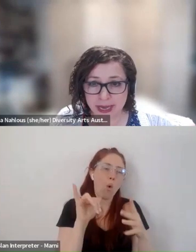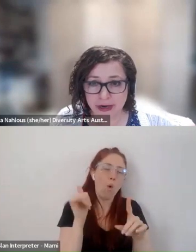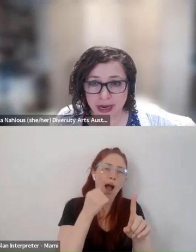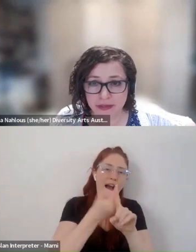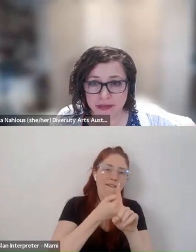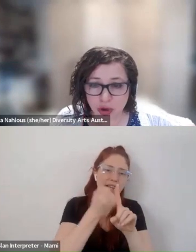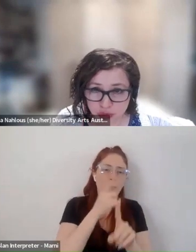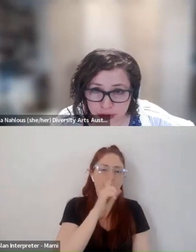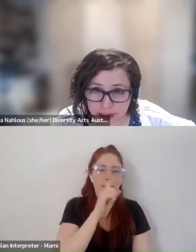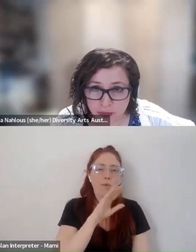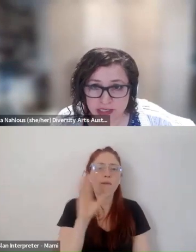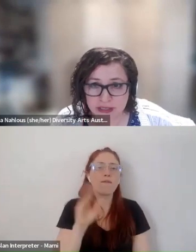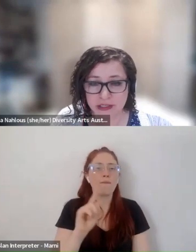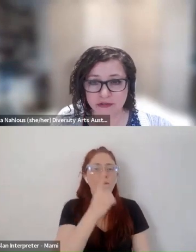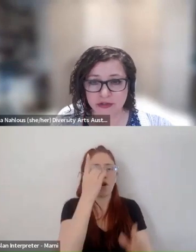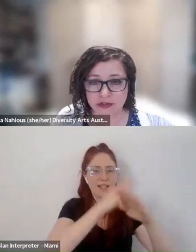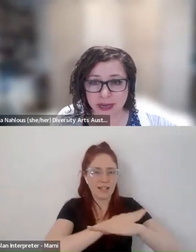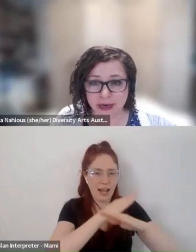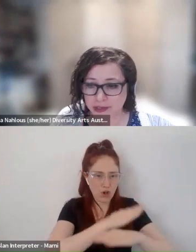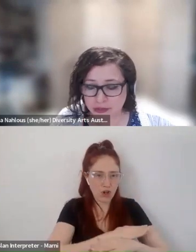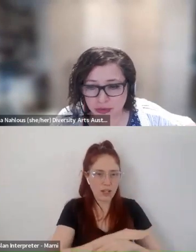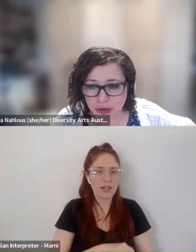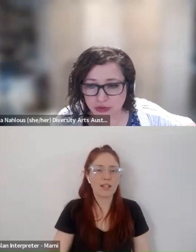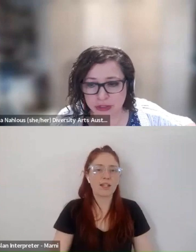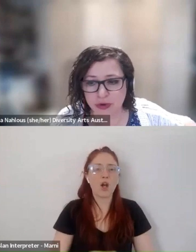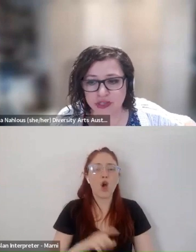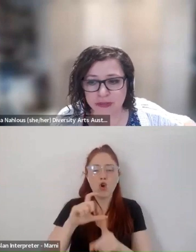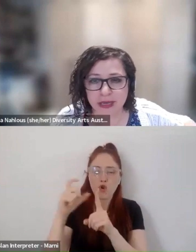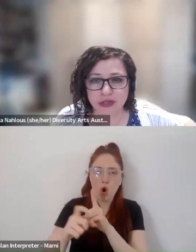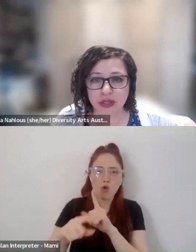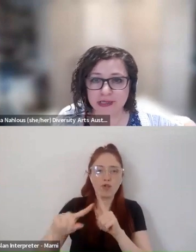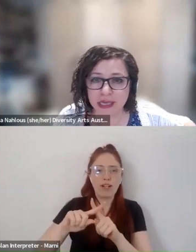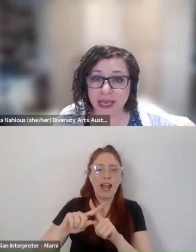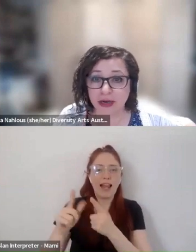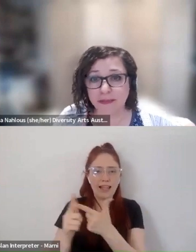backgrounds, culturally and linguistically diverse backgrounds are culturally and racially marginalized, and I